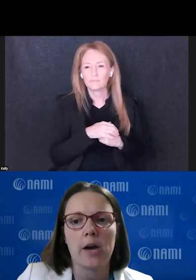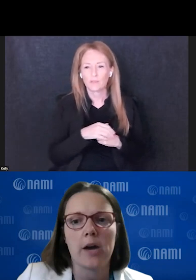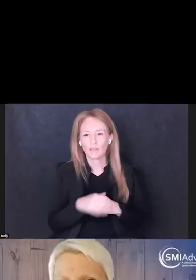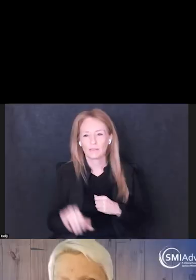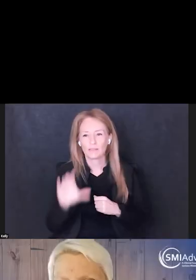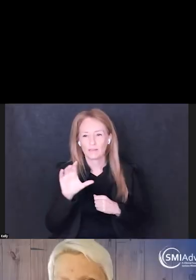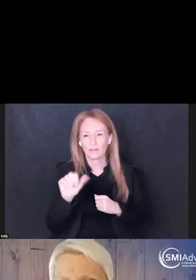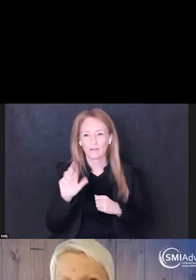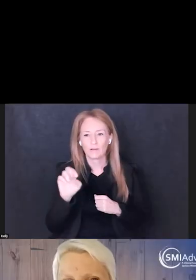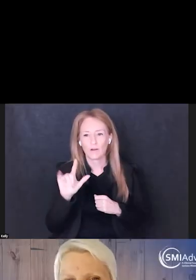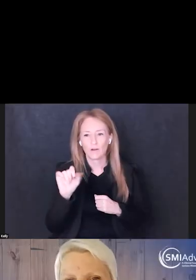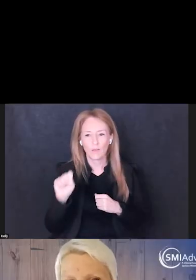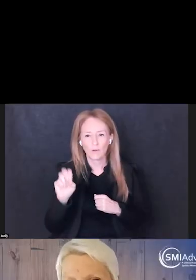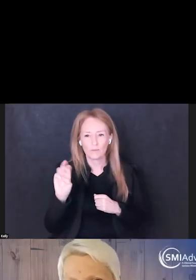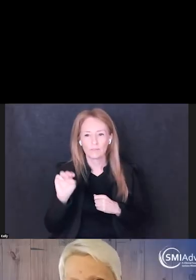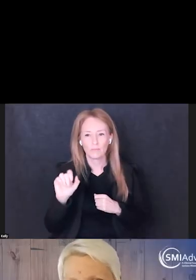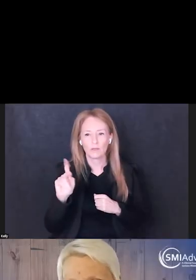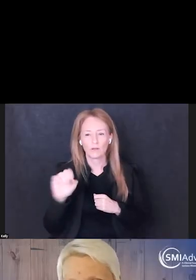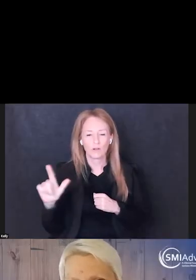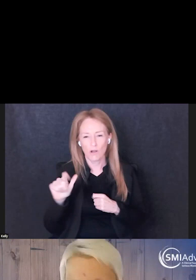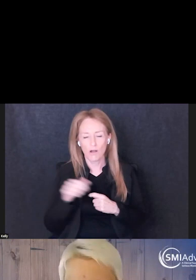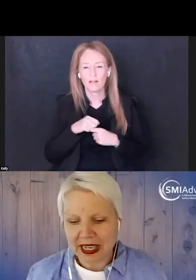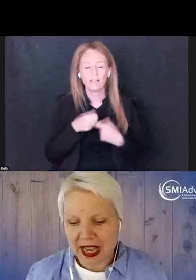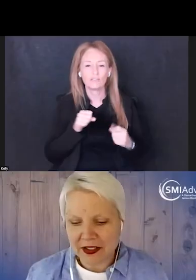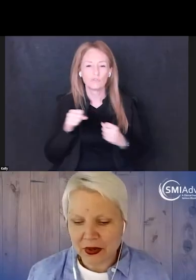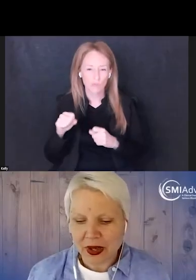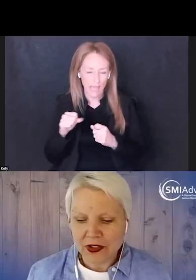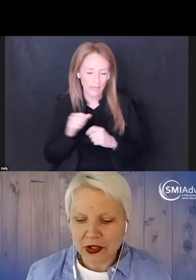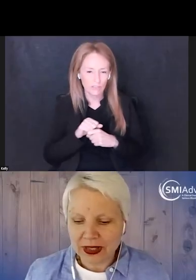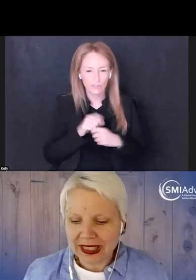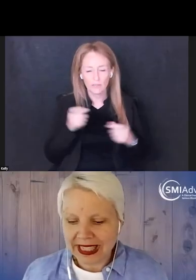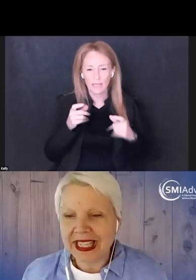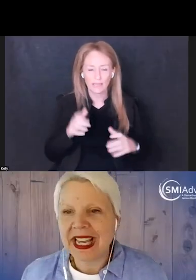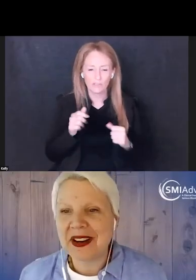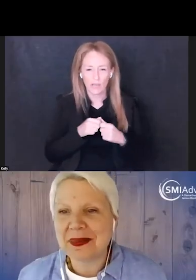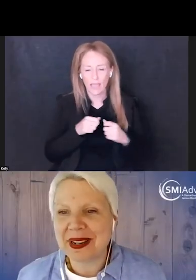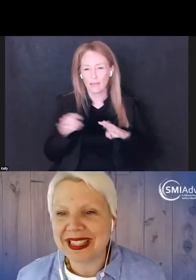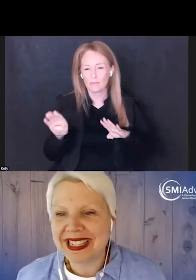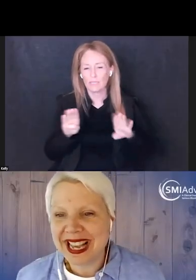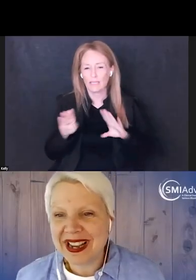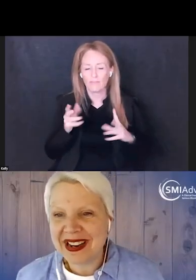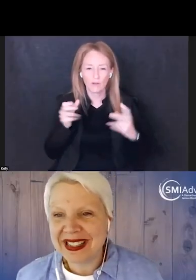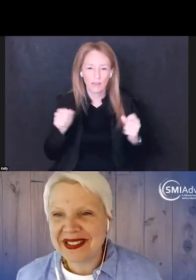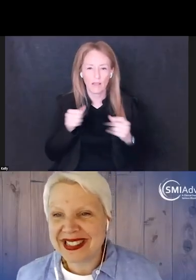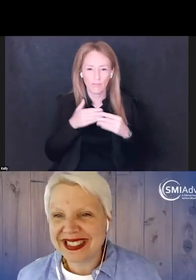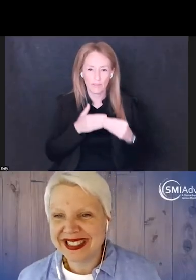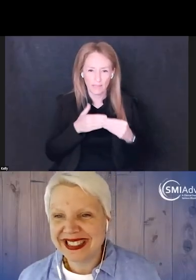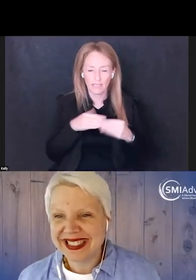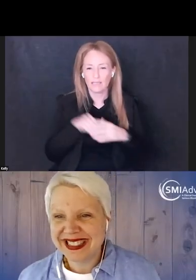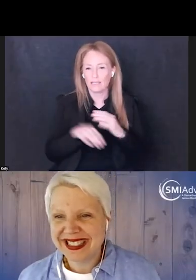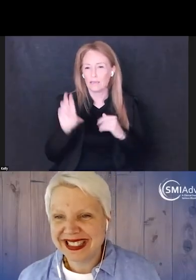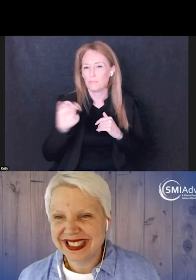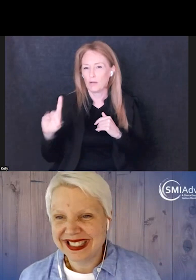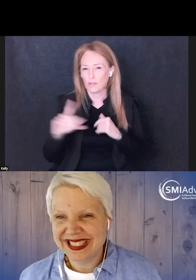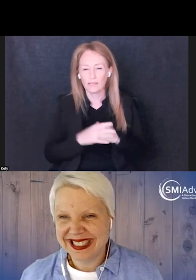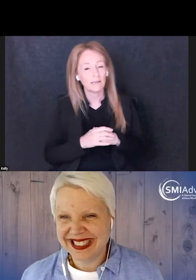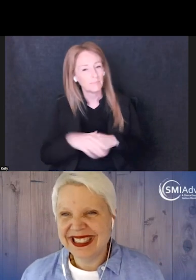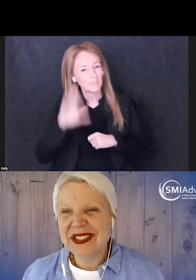LET'S GO TO CARLOS AT TOTALLY LINKING CARE IN MARYLAND.